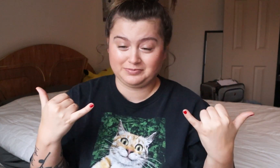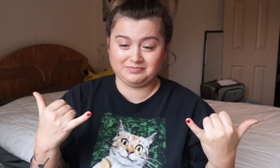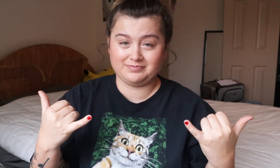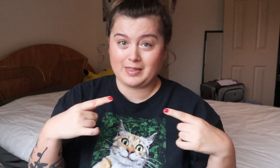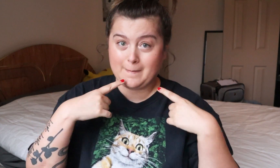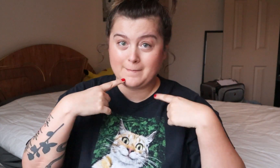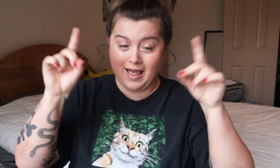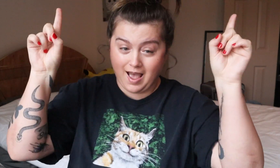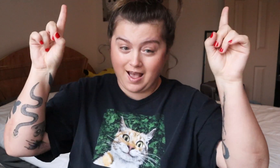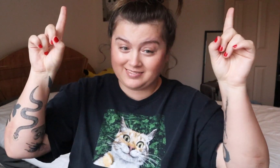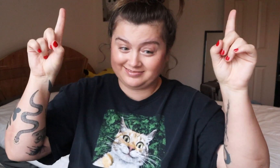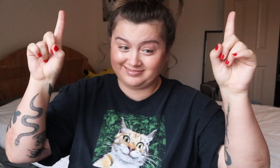Well, it finally happened!